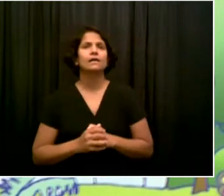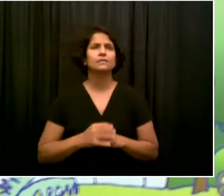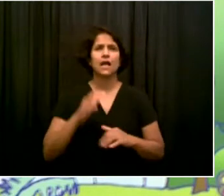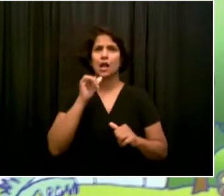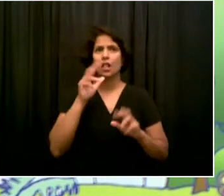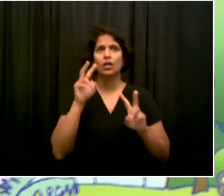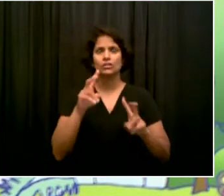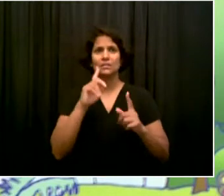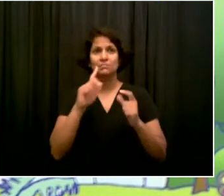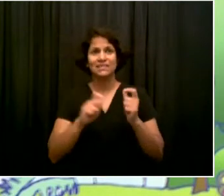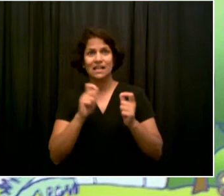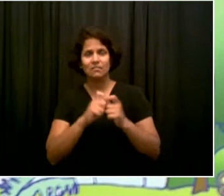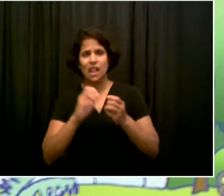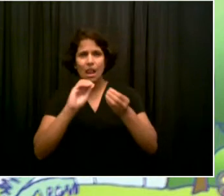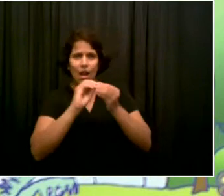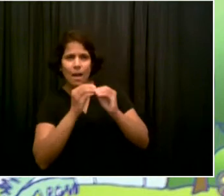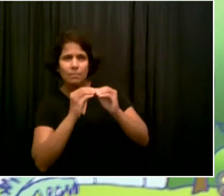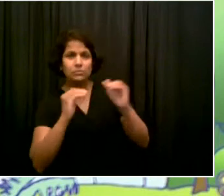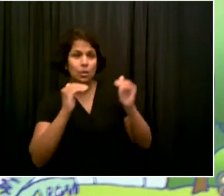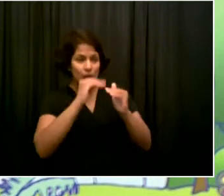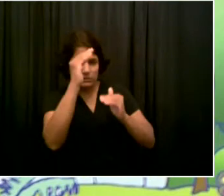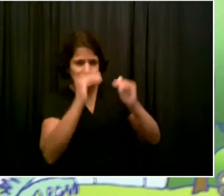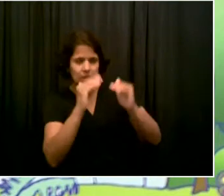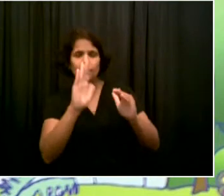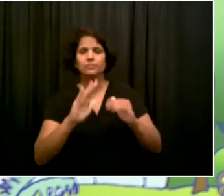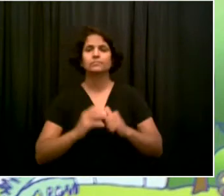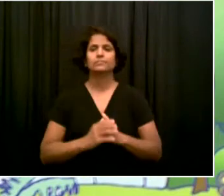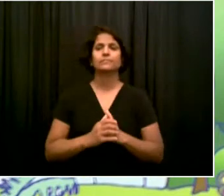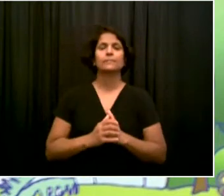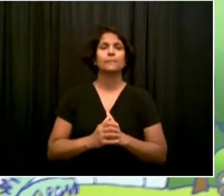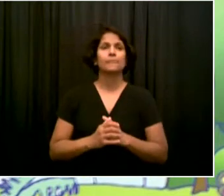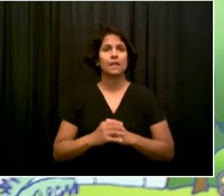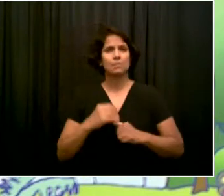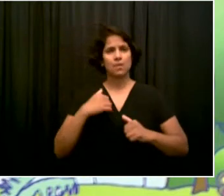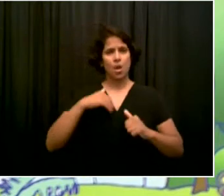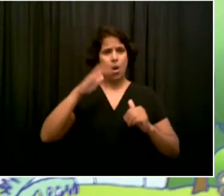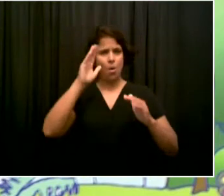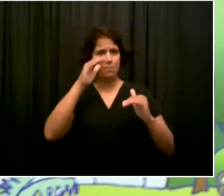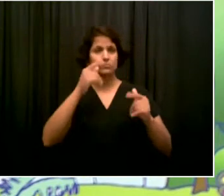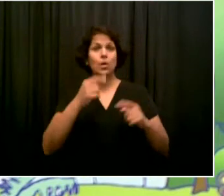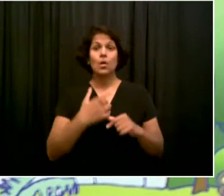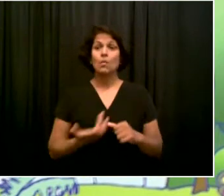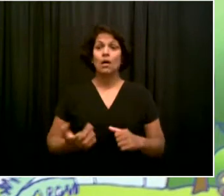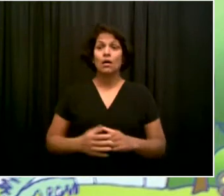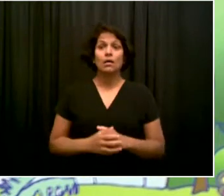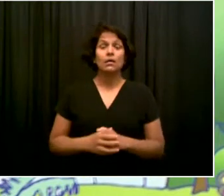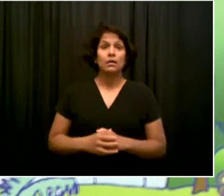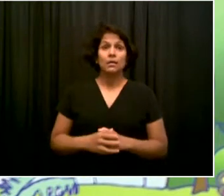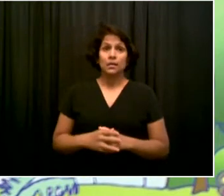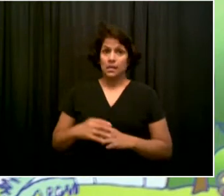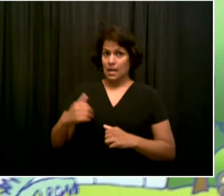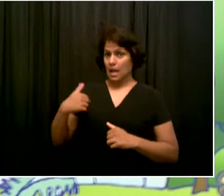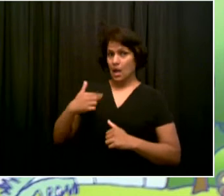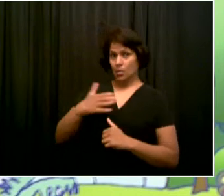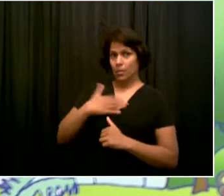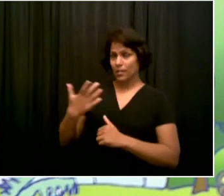ARE NOT AT THAT POINT YET. WE ARE NOT